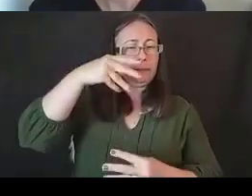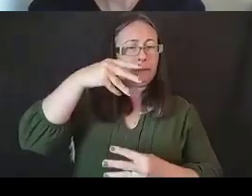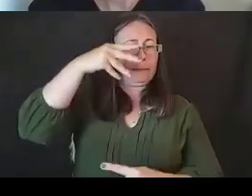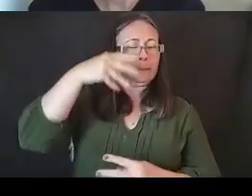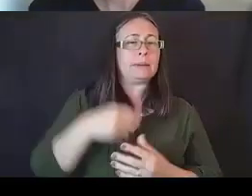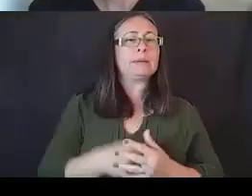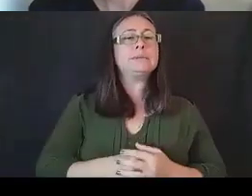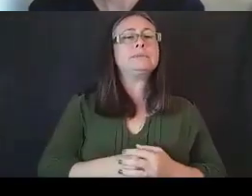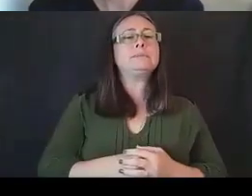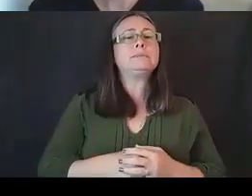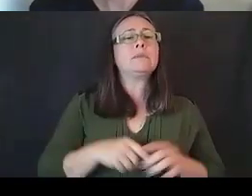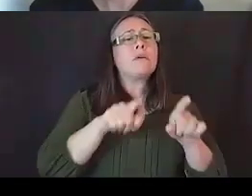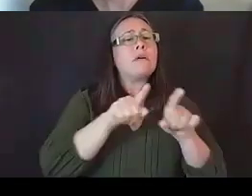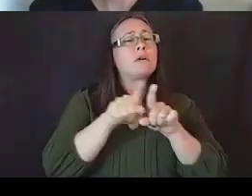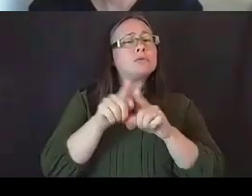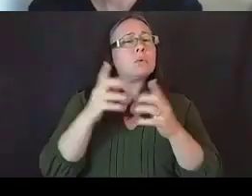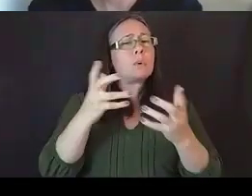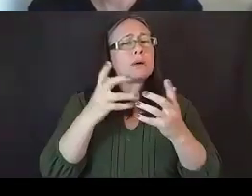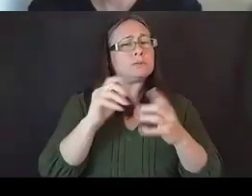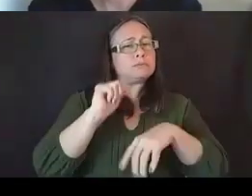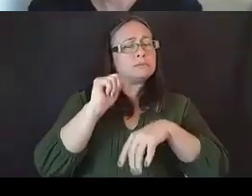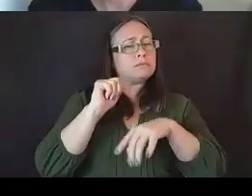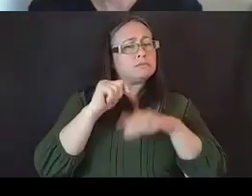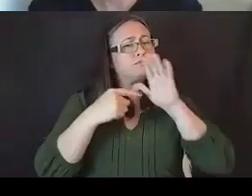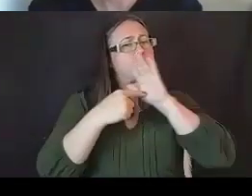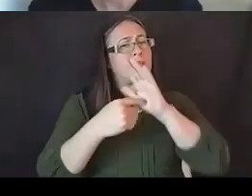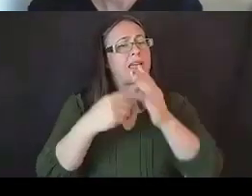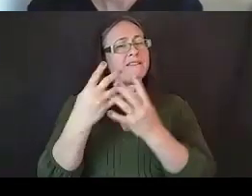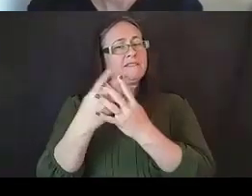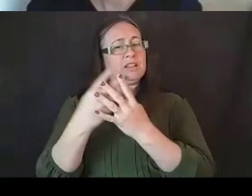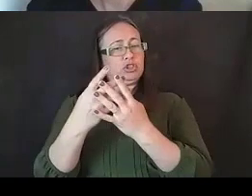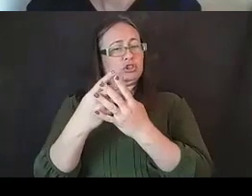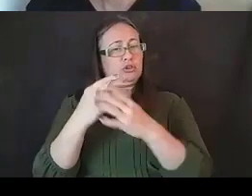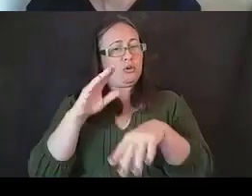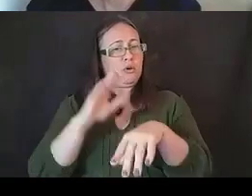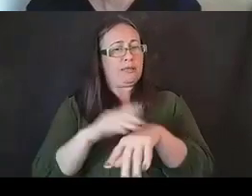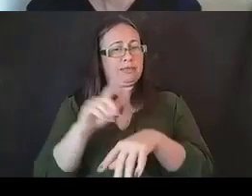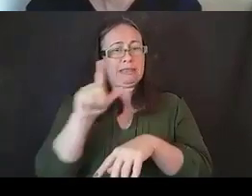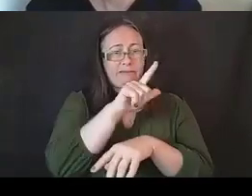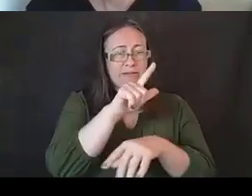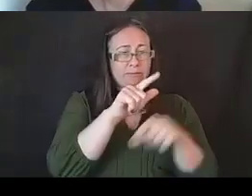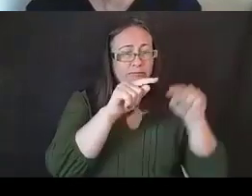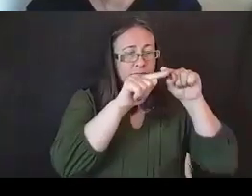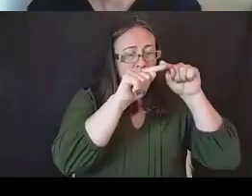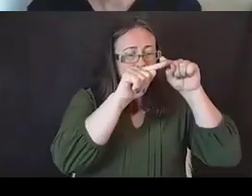I also want to point out the filters available on the left side of the screen, where I can use these to very quickly